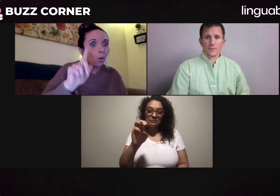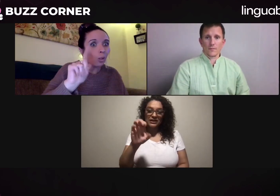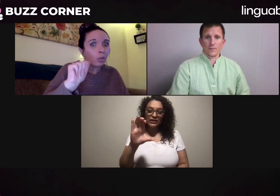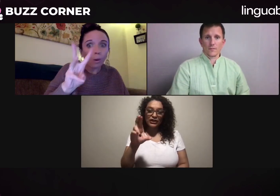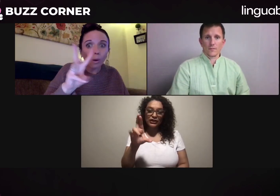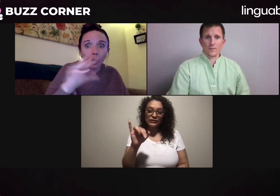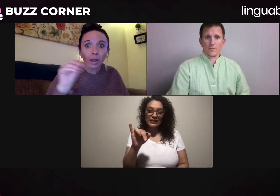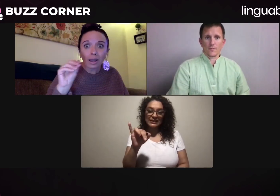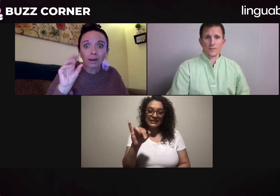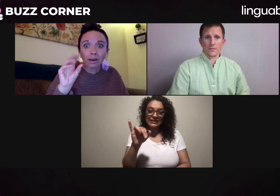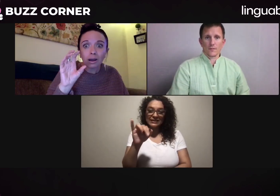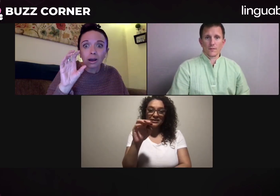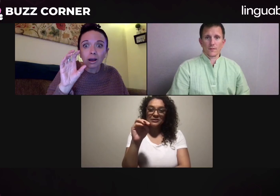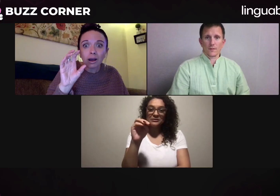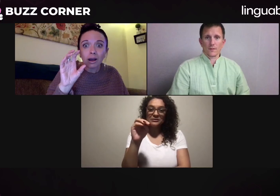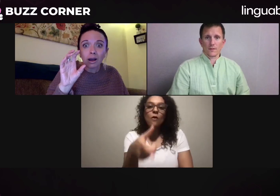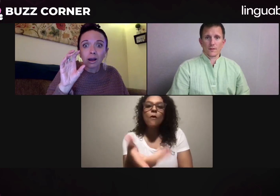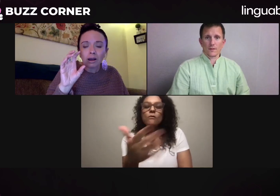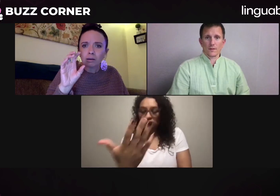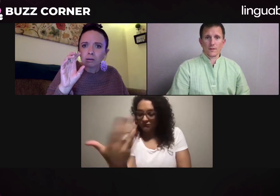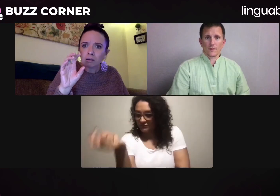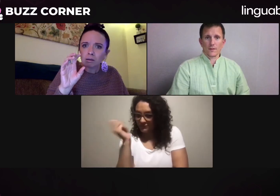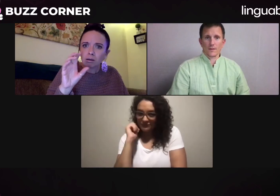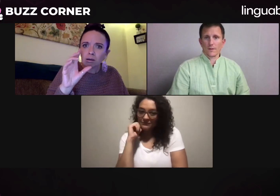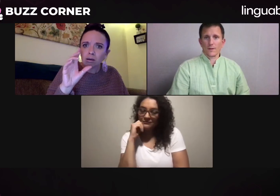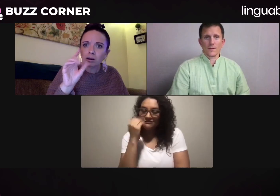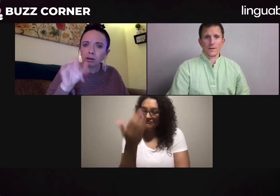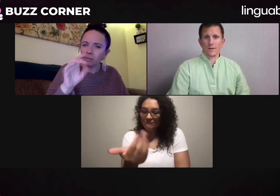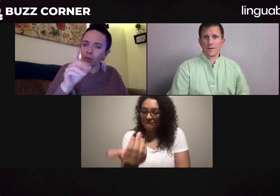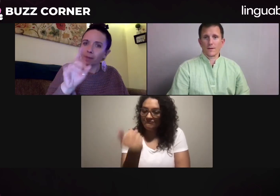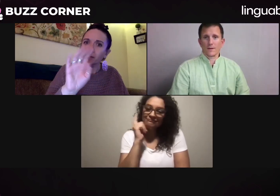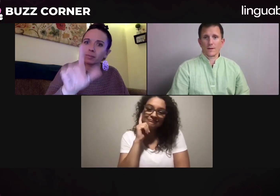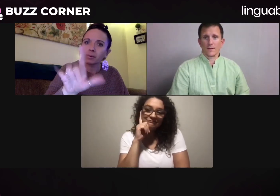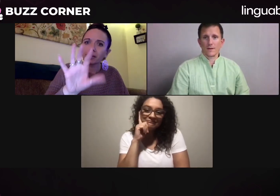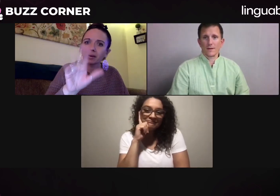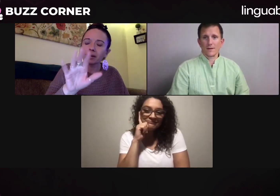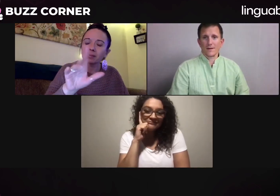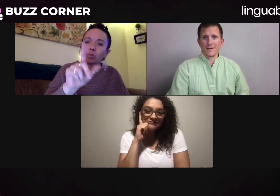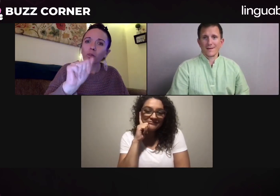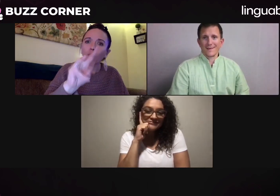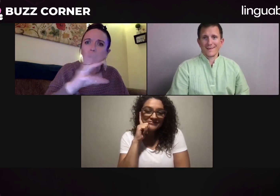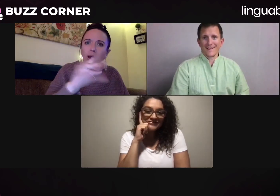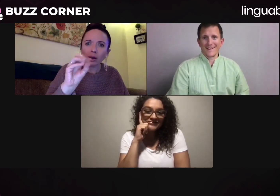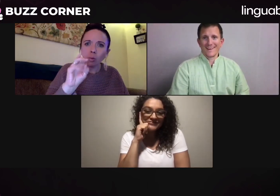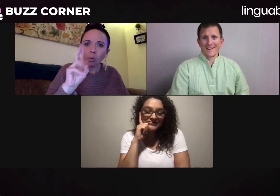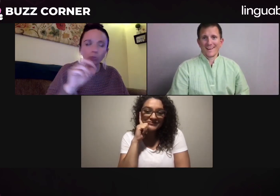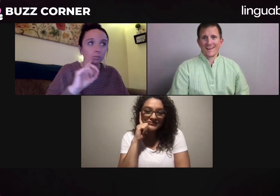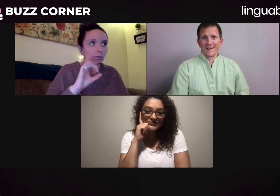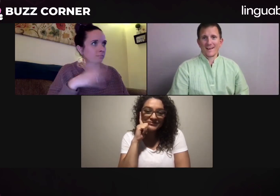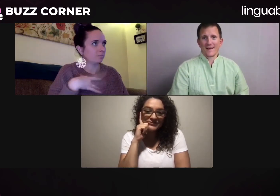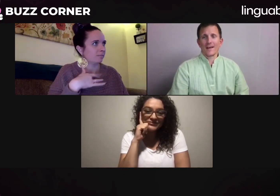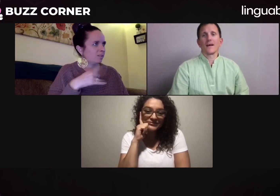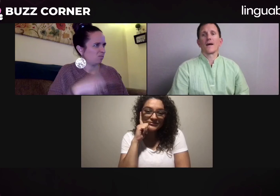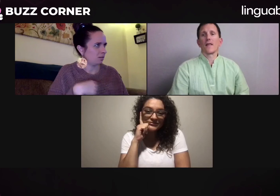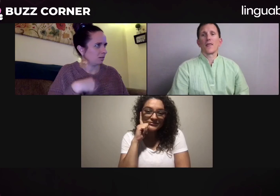I don’t know if you know, but it was on Law and Order.